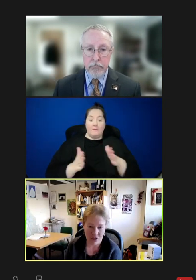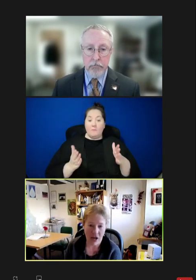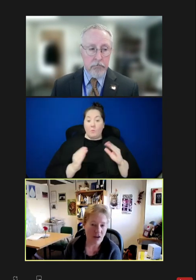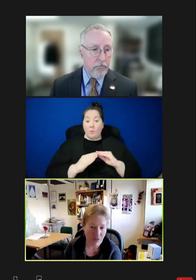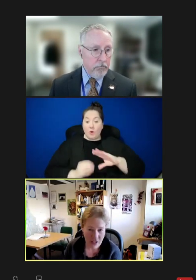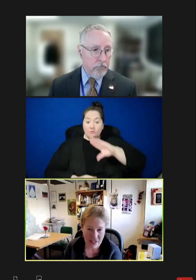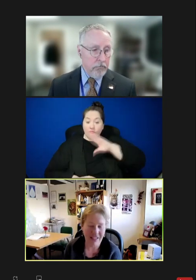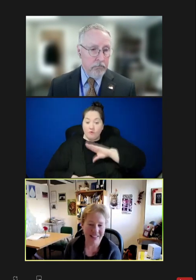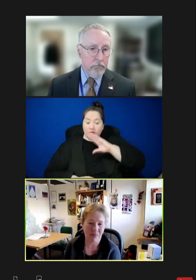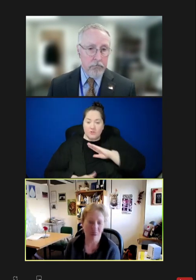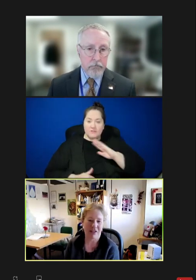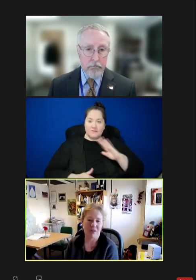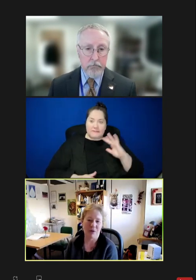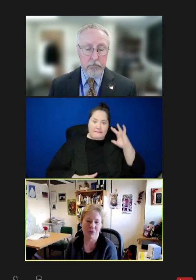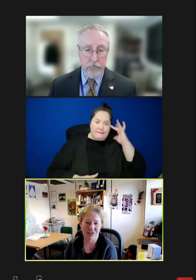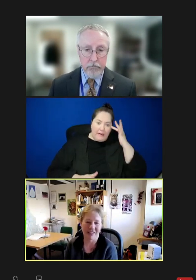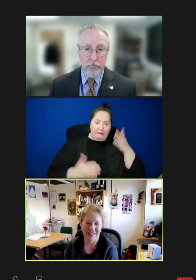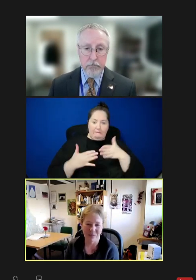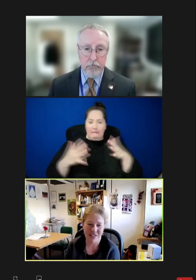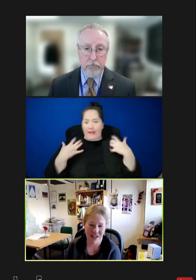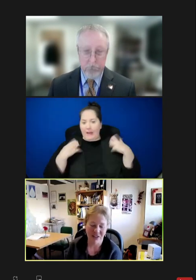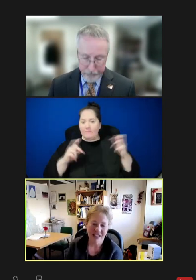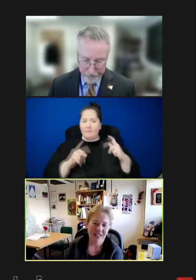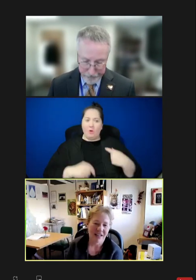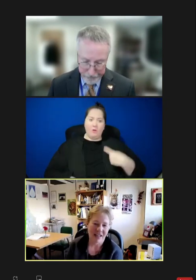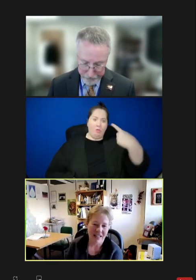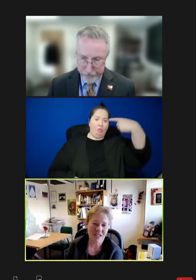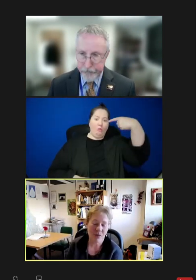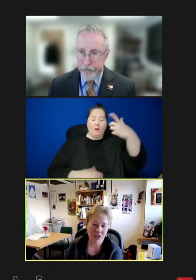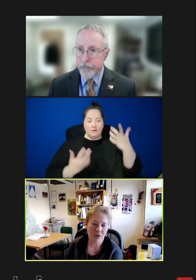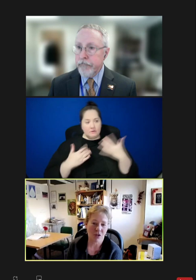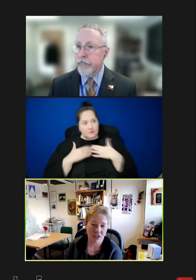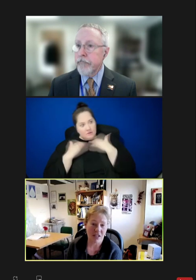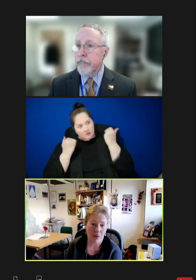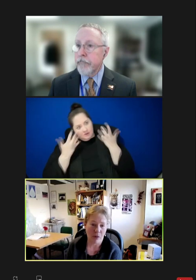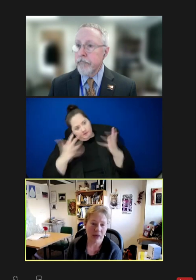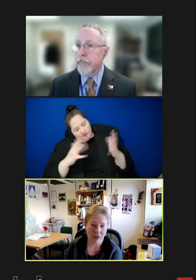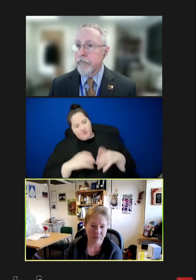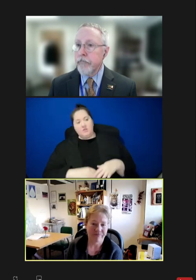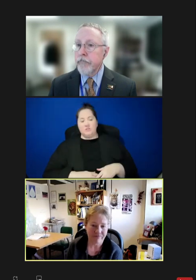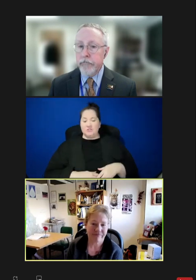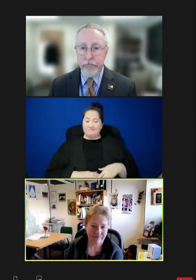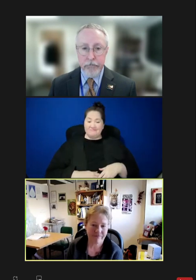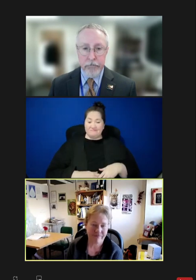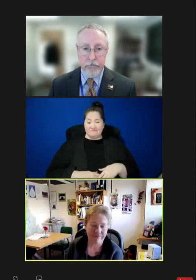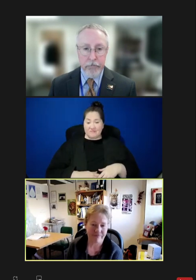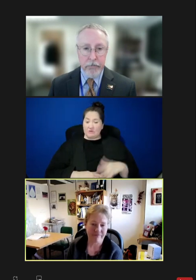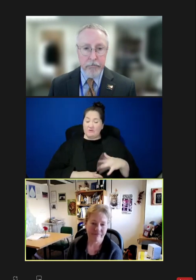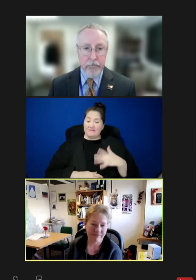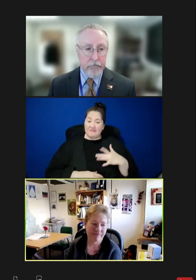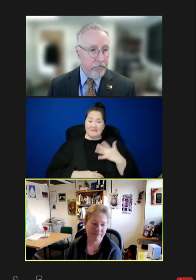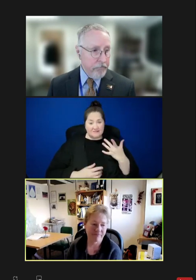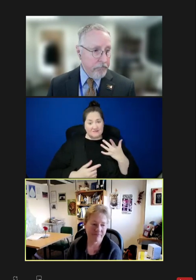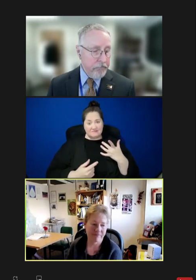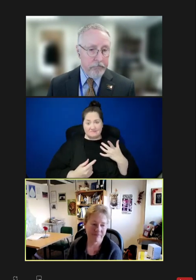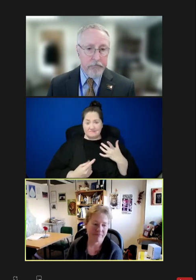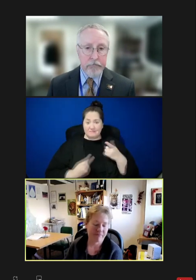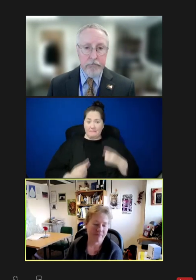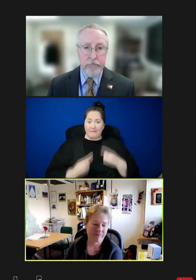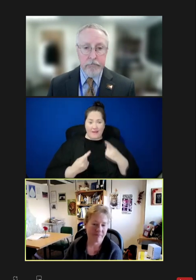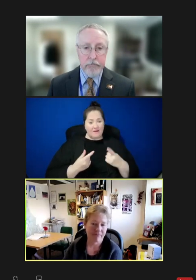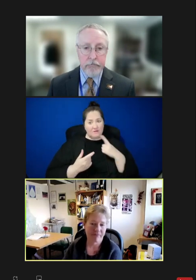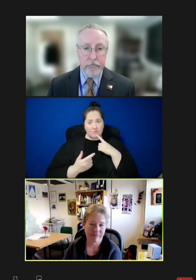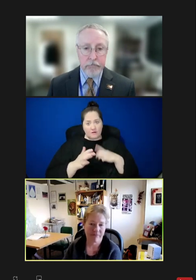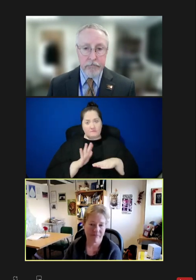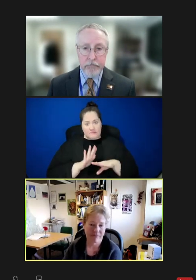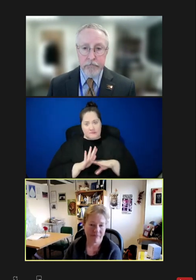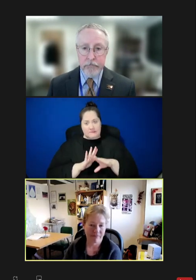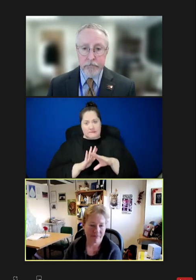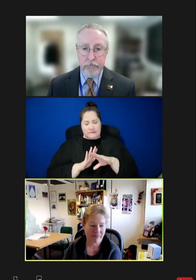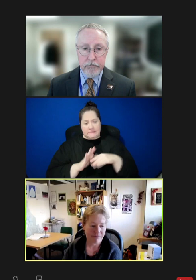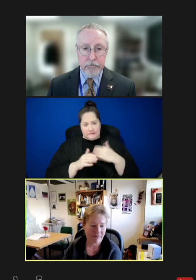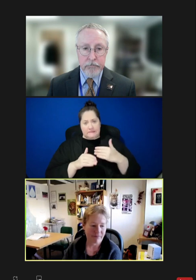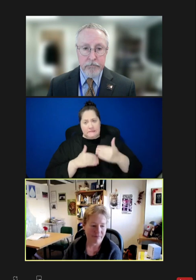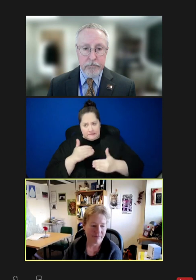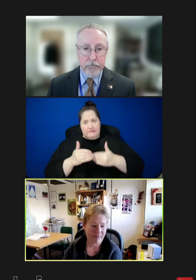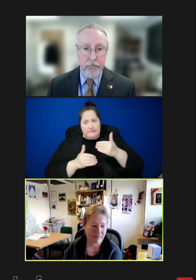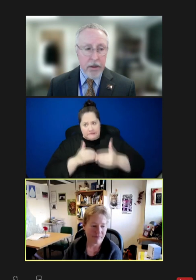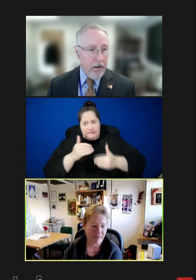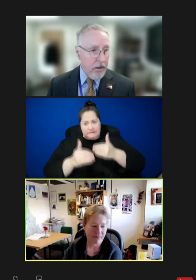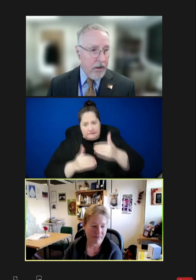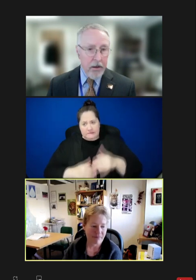tired of us public health people telling them stuff. It's an uphill battle.